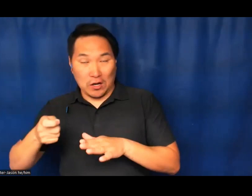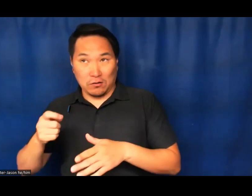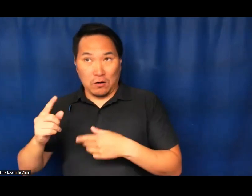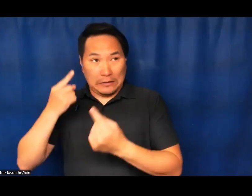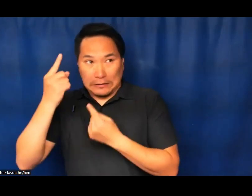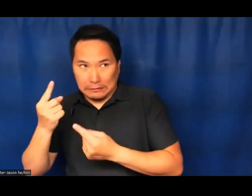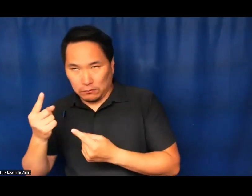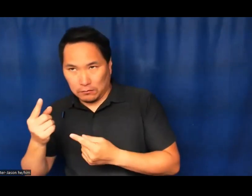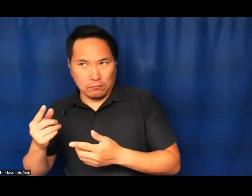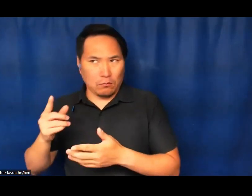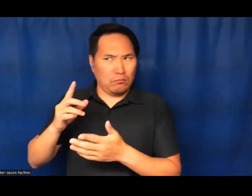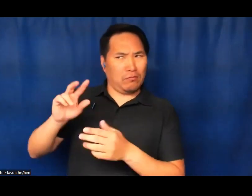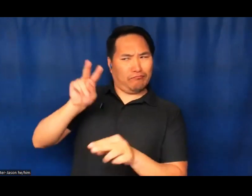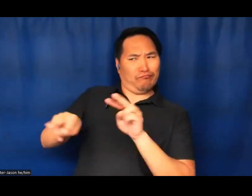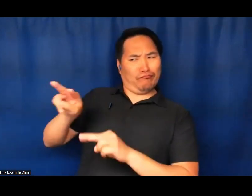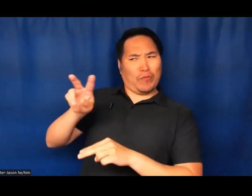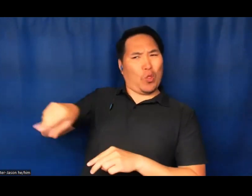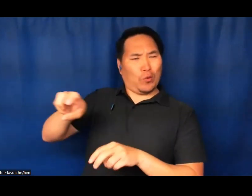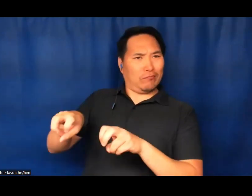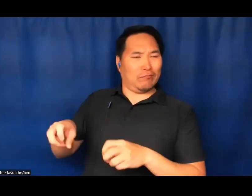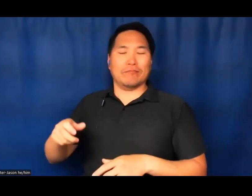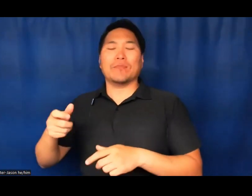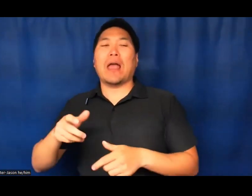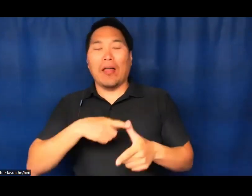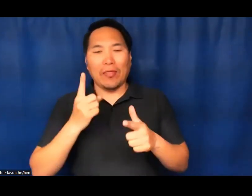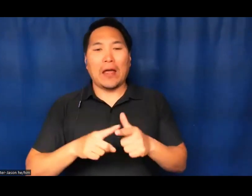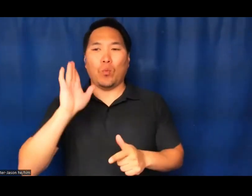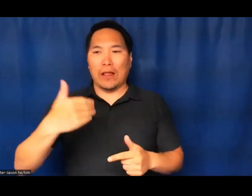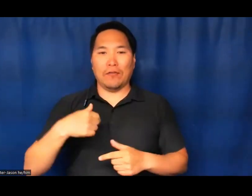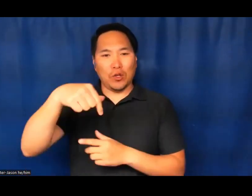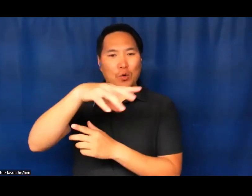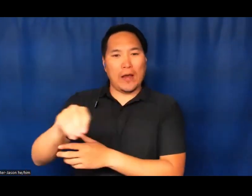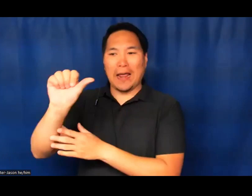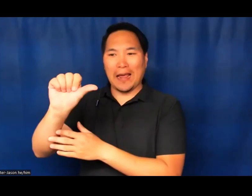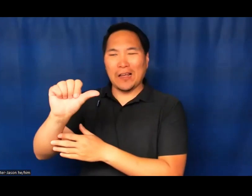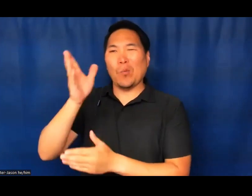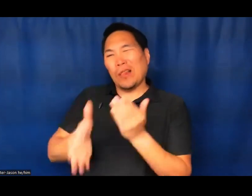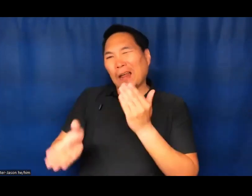And, finally, we'll have time for Q&A at about 1:30.